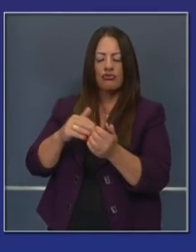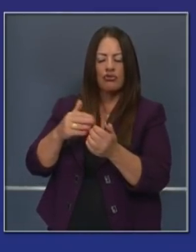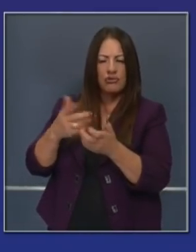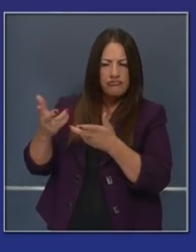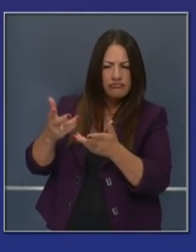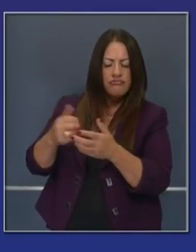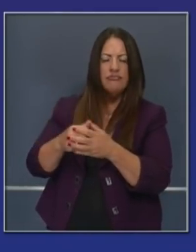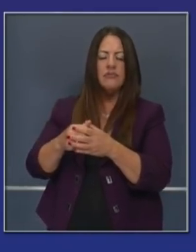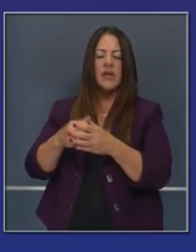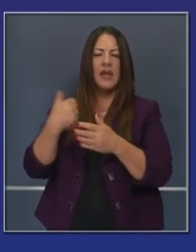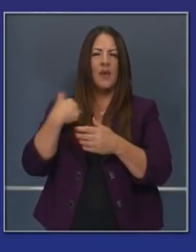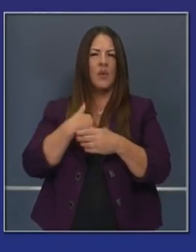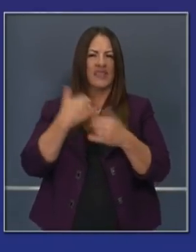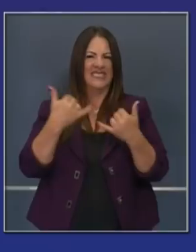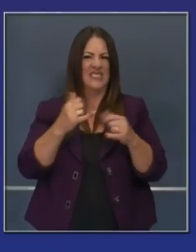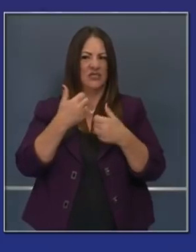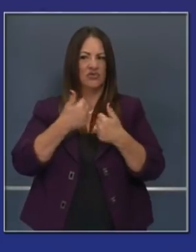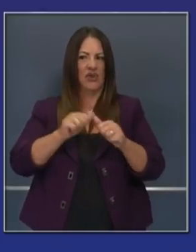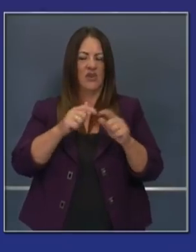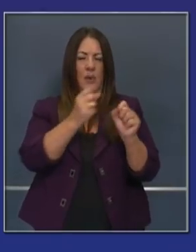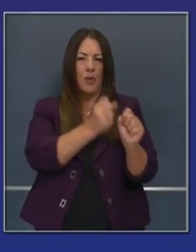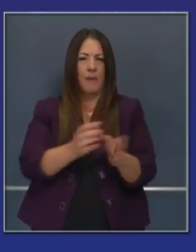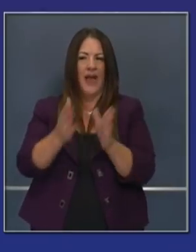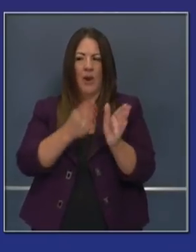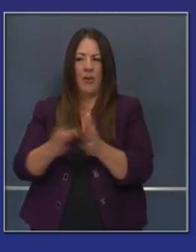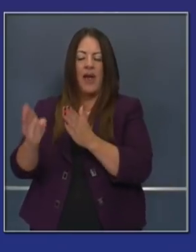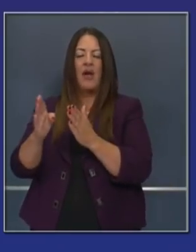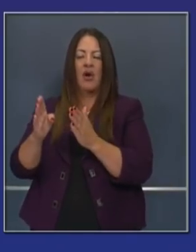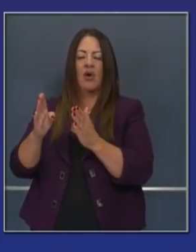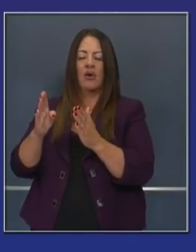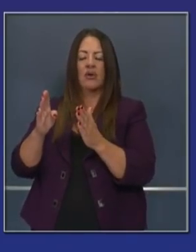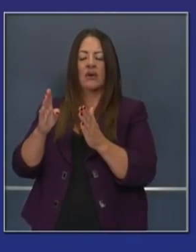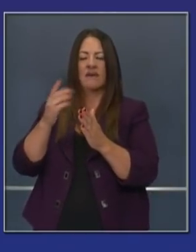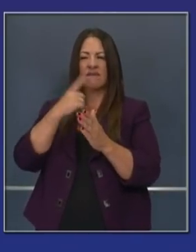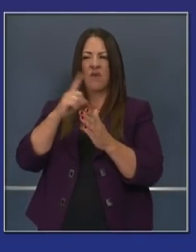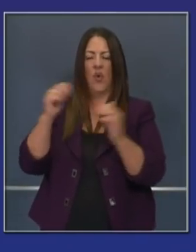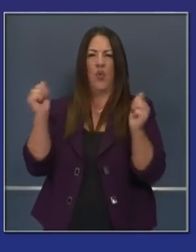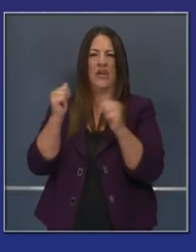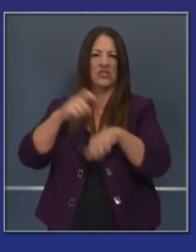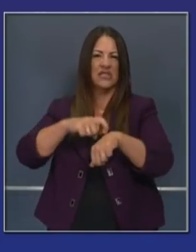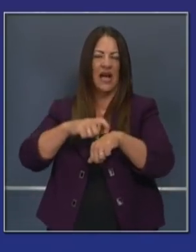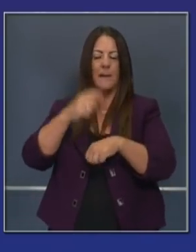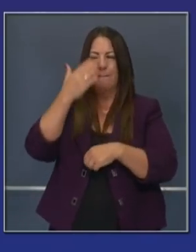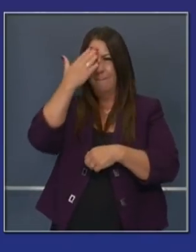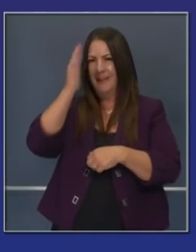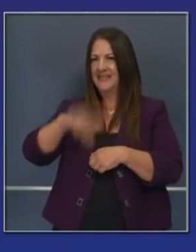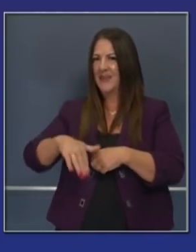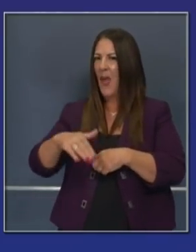WE ARE WORKING CLOSELY WITH THE COUNTIES AND THE HEALTH OFFICERS AND CONTINUING TO